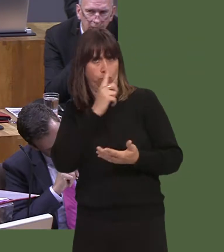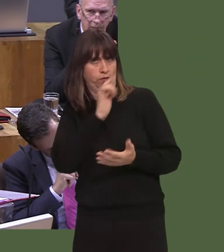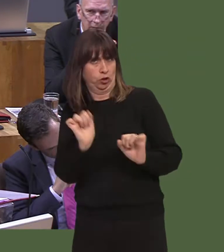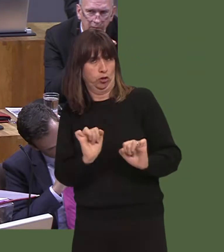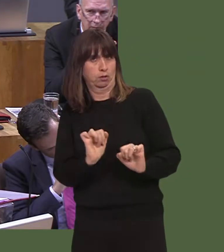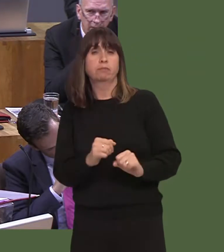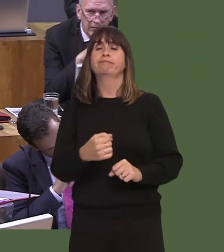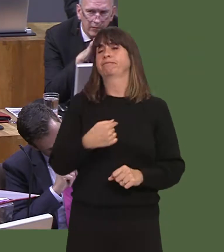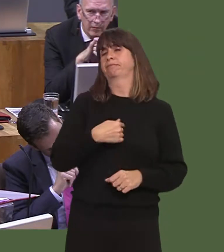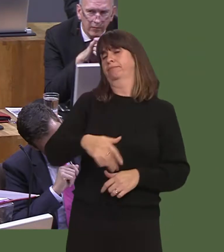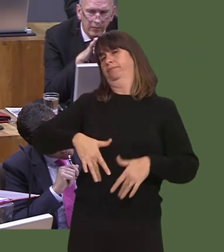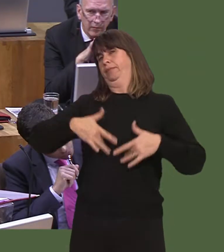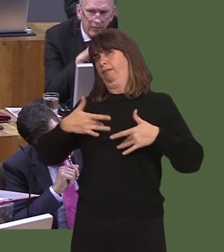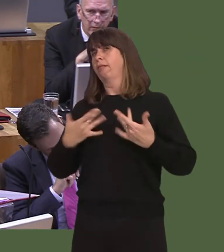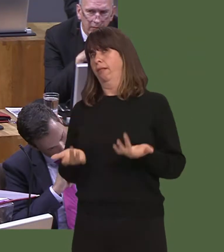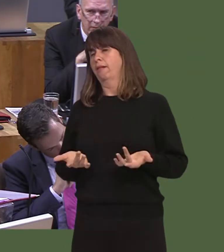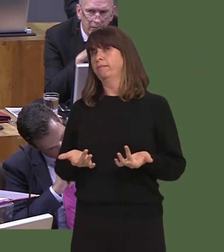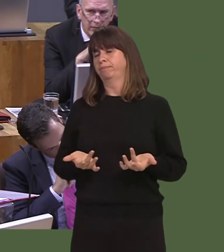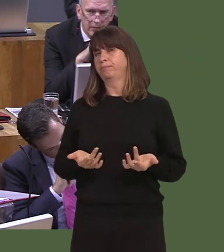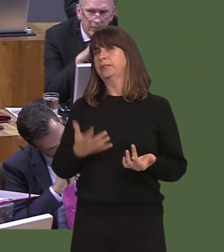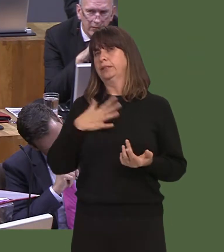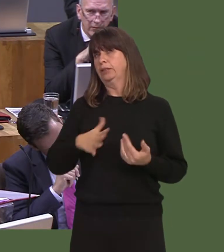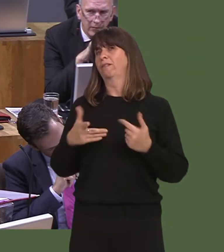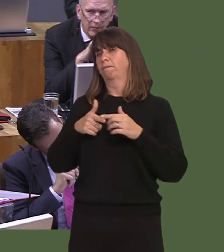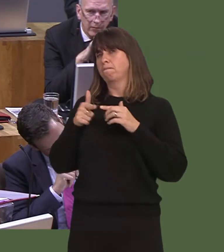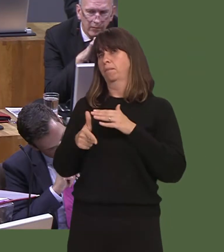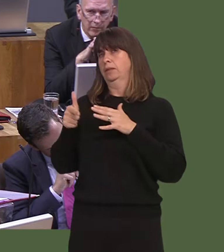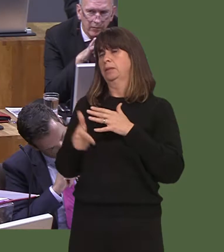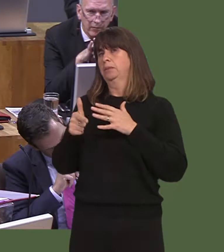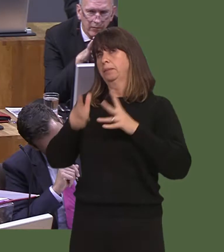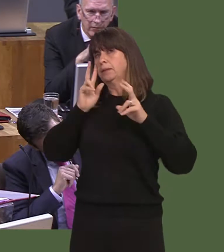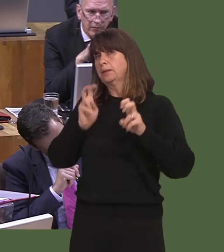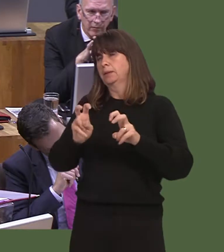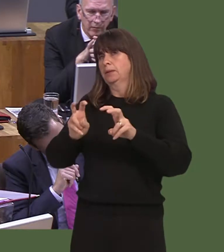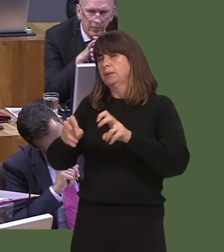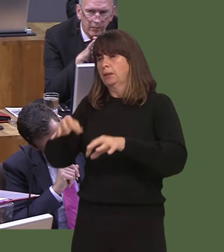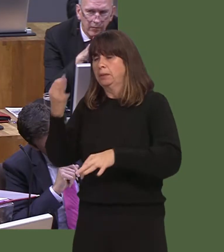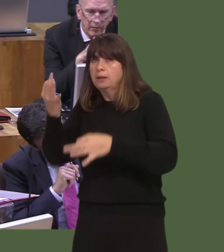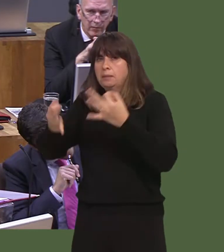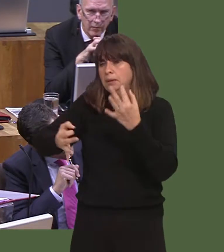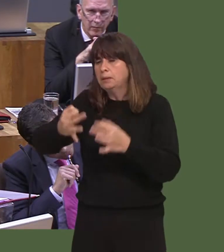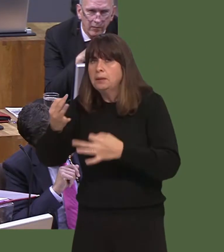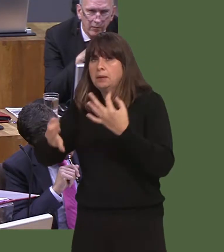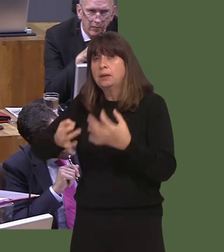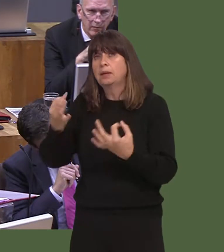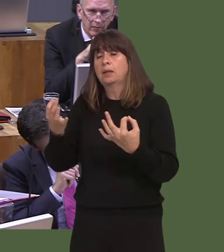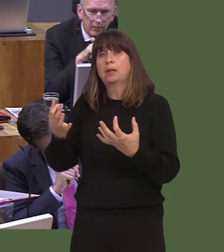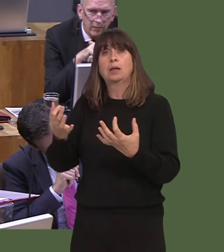I have no doubt that there will be more that will need to be examined over the course of the next few weeks in order to provide the assurance that, in fairness, Members want